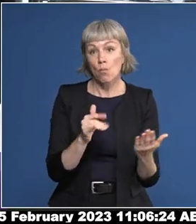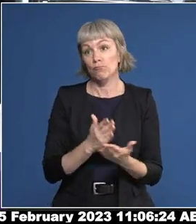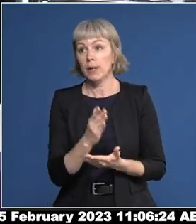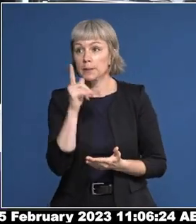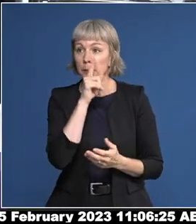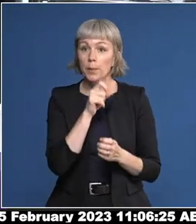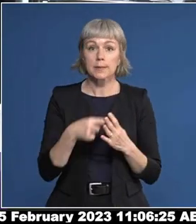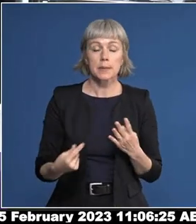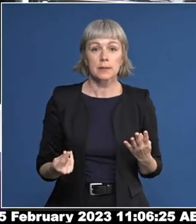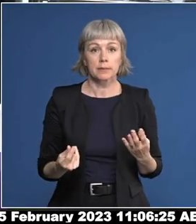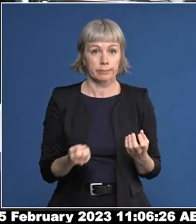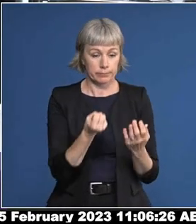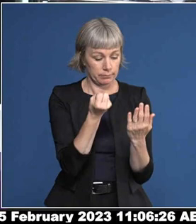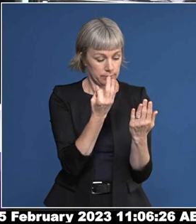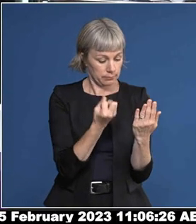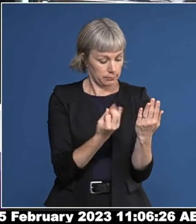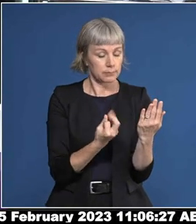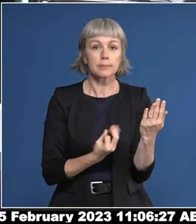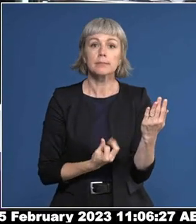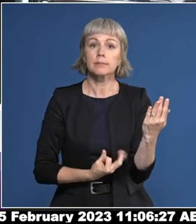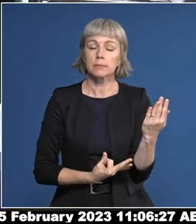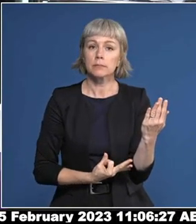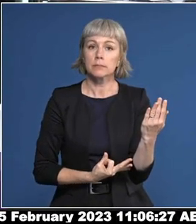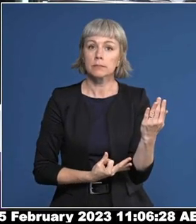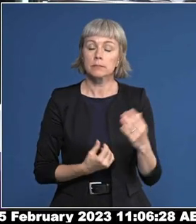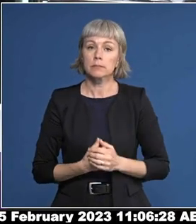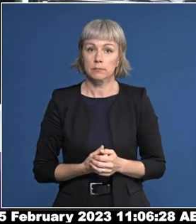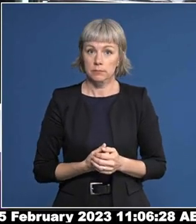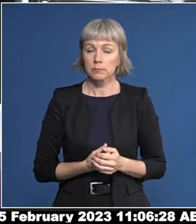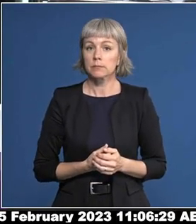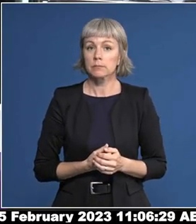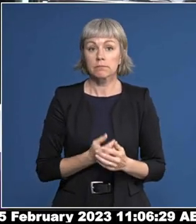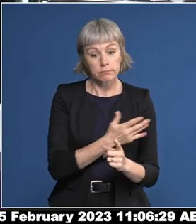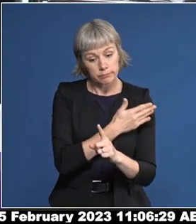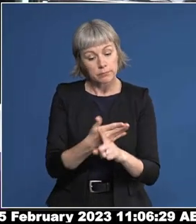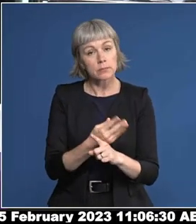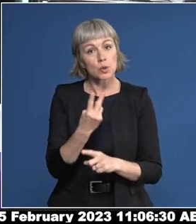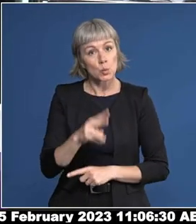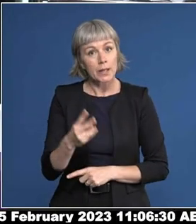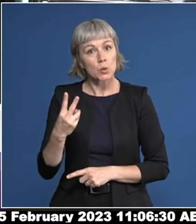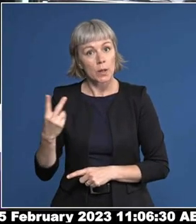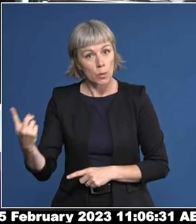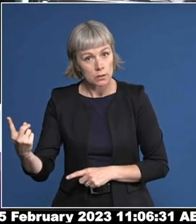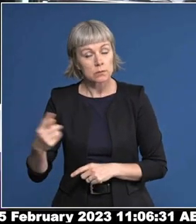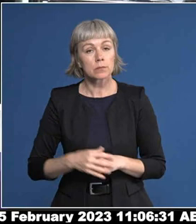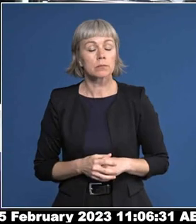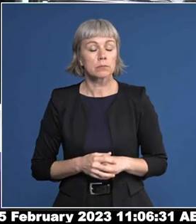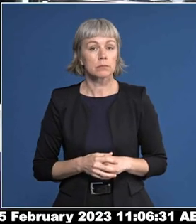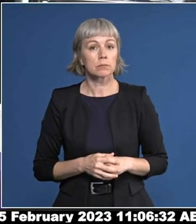And findings about, at least until June 2021, the processes and procedures for